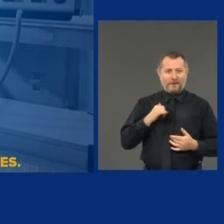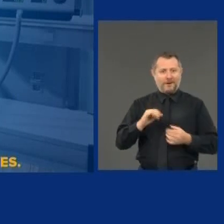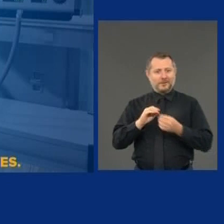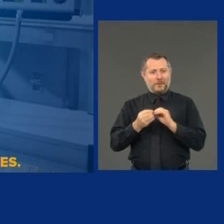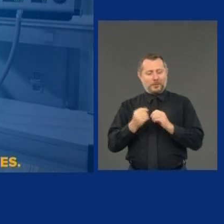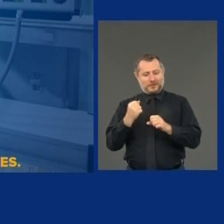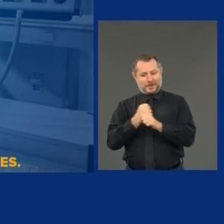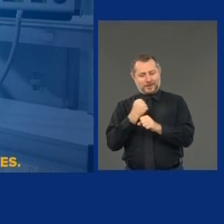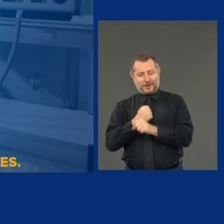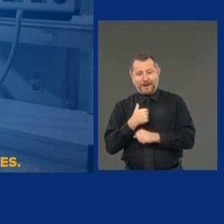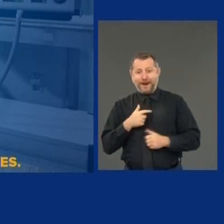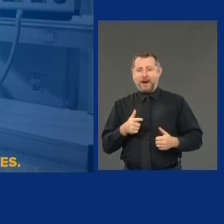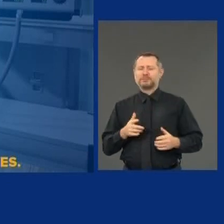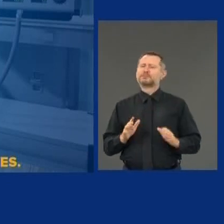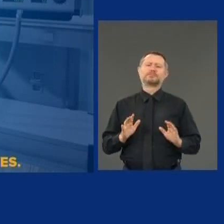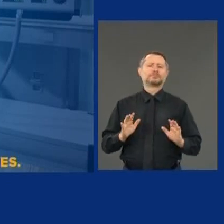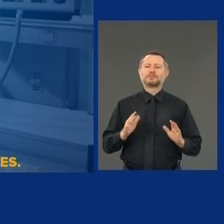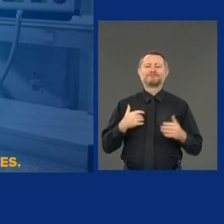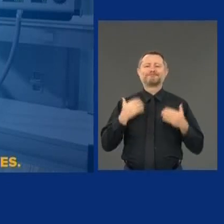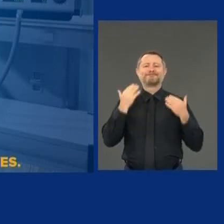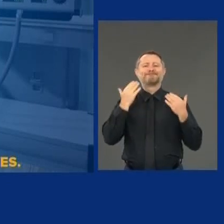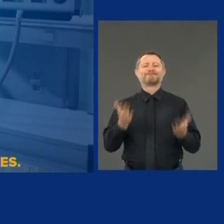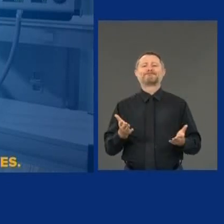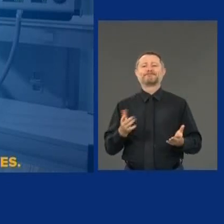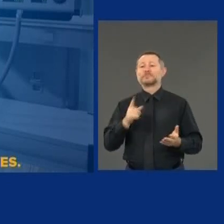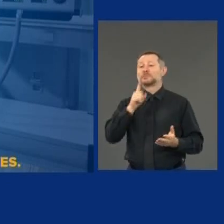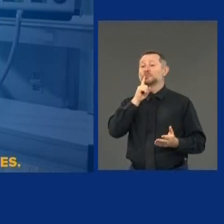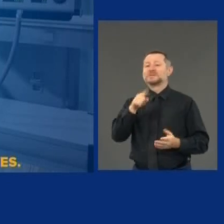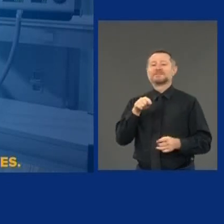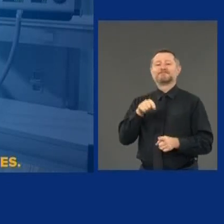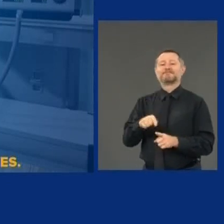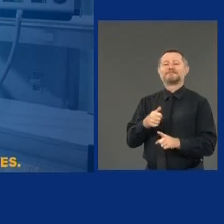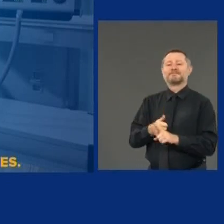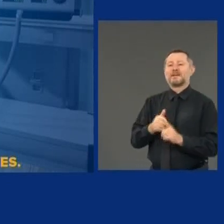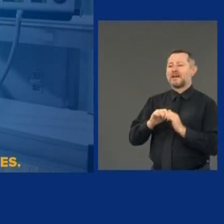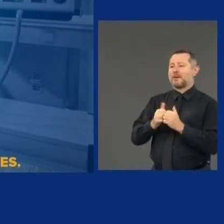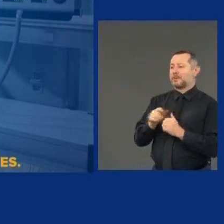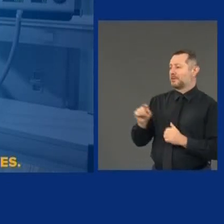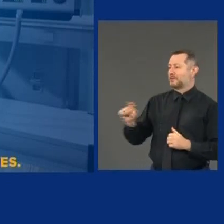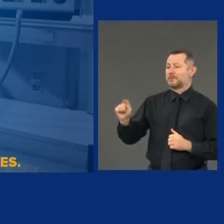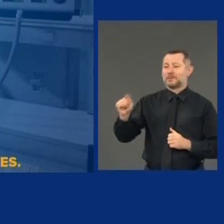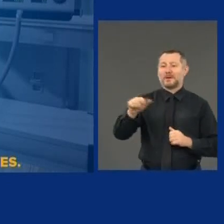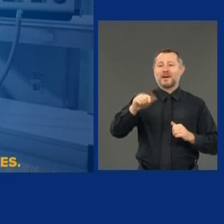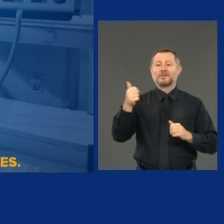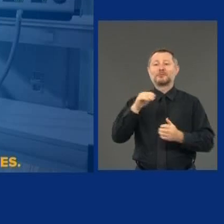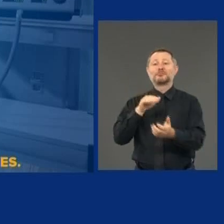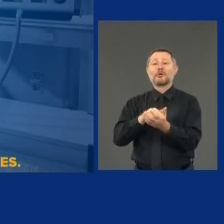WHAT IT IS REALLY TELLING US ANY MORE.